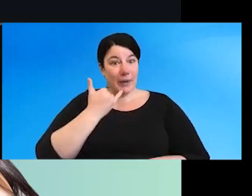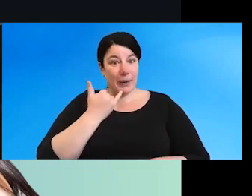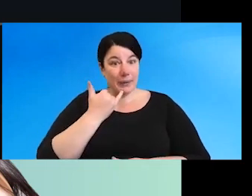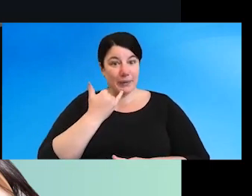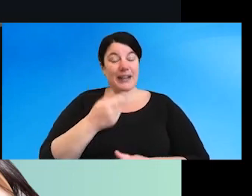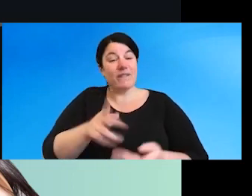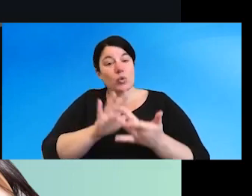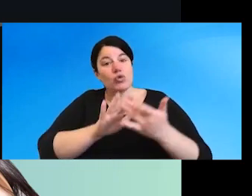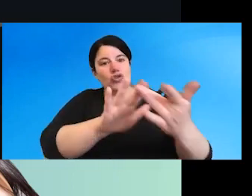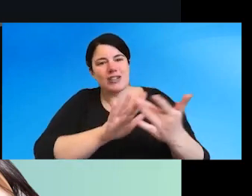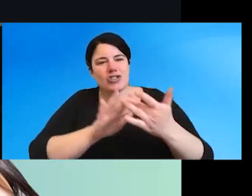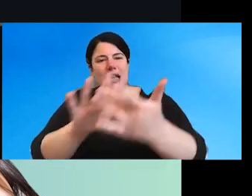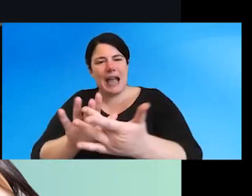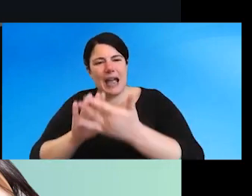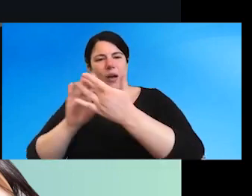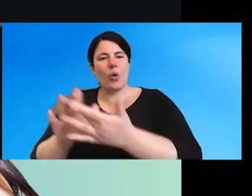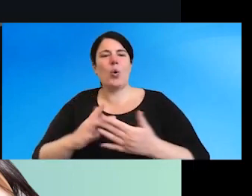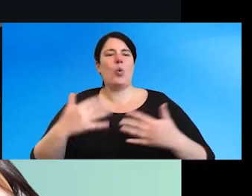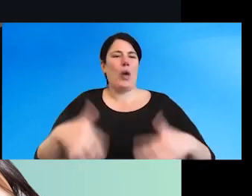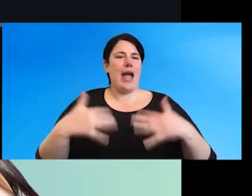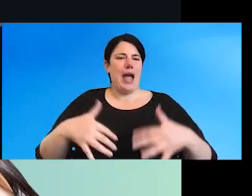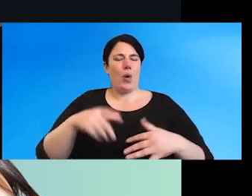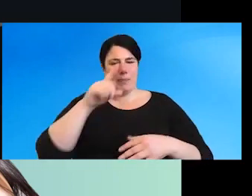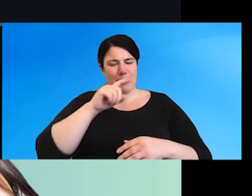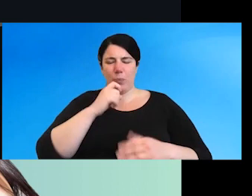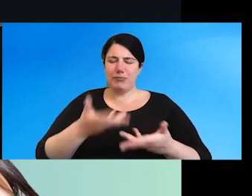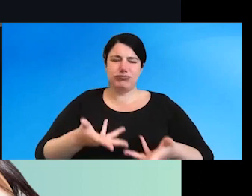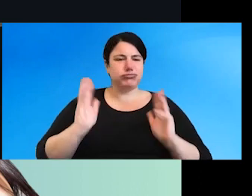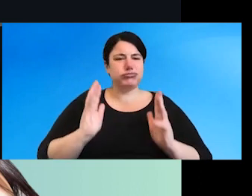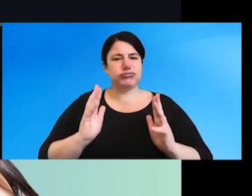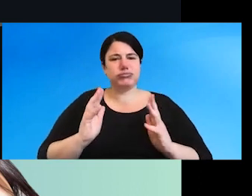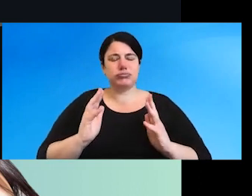You'll be amazed how many people will be so happy to support